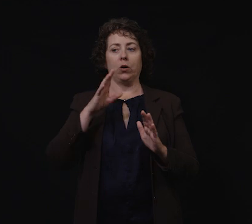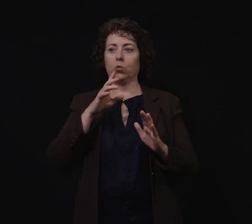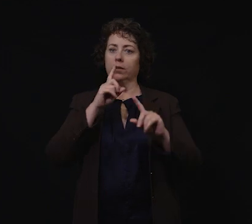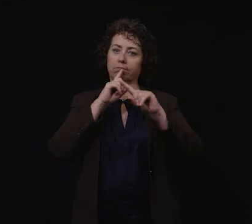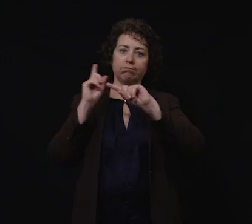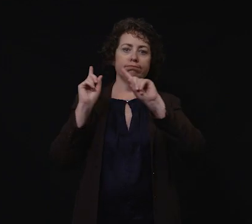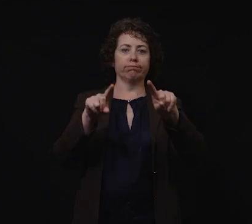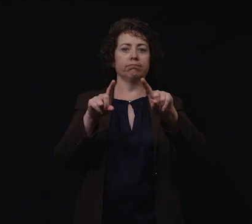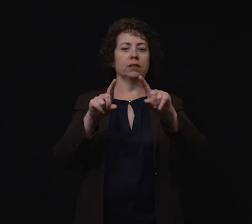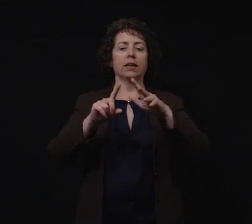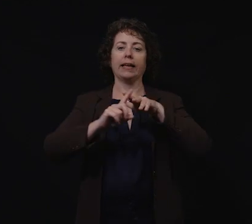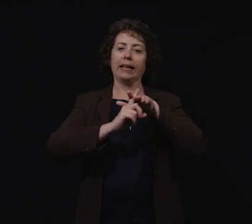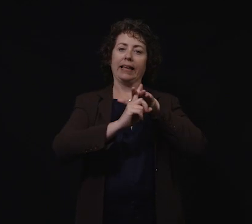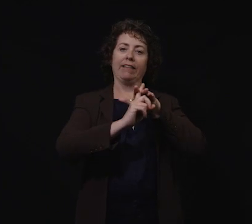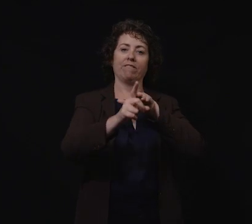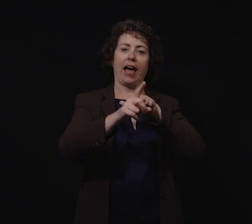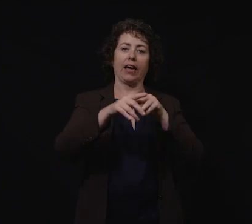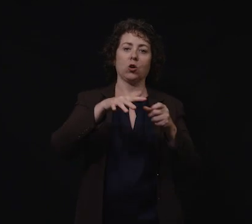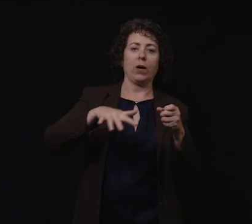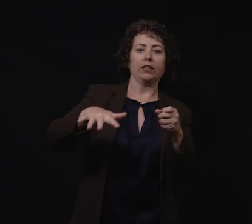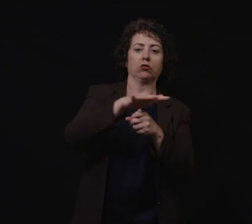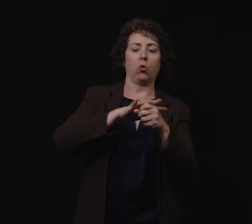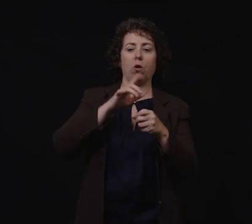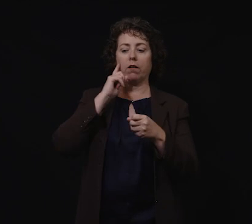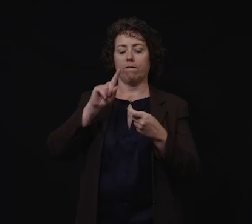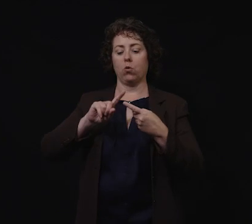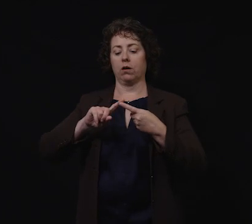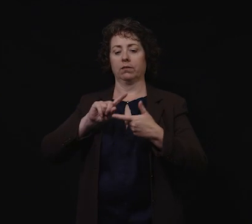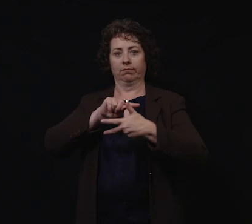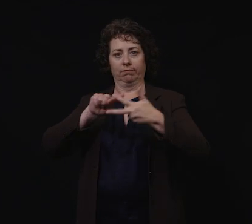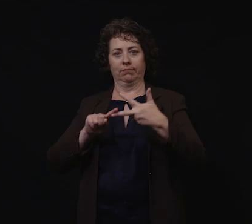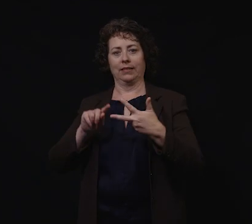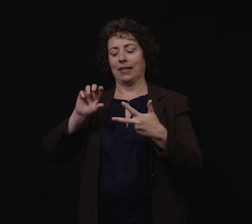Order for the Sandbridge Back Bay and the southern watershed